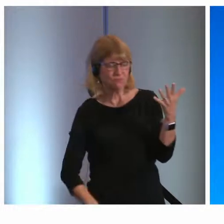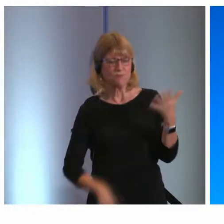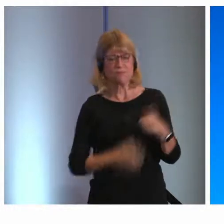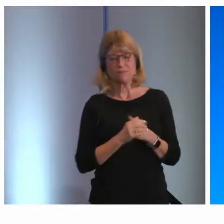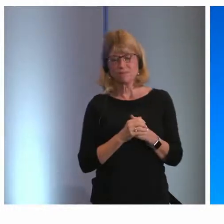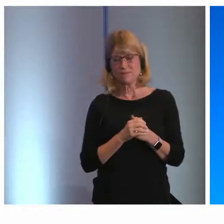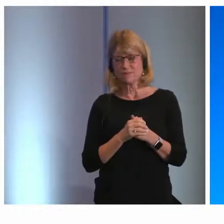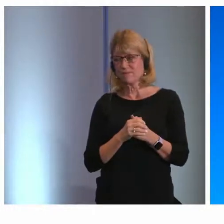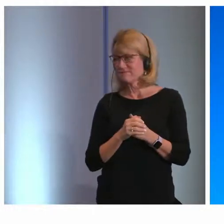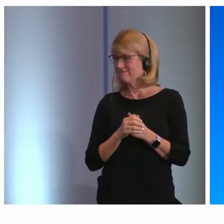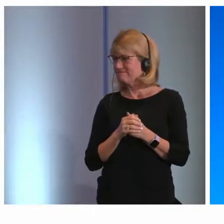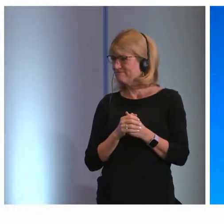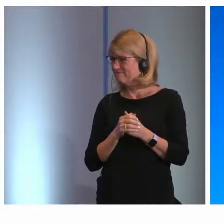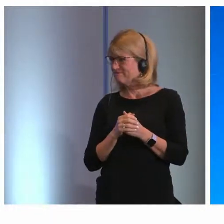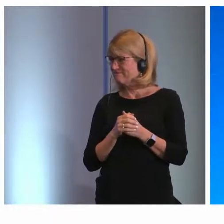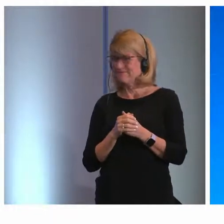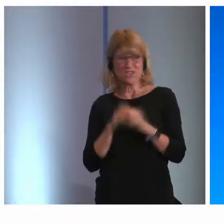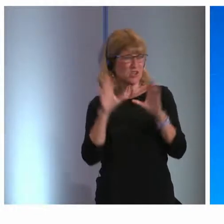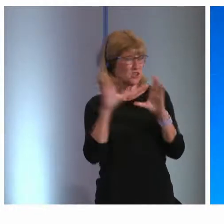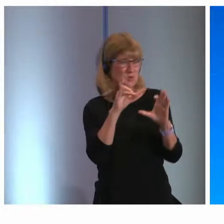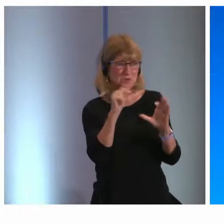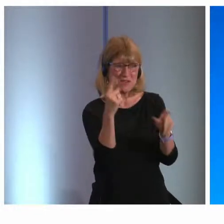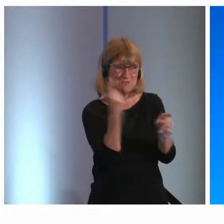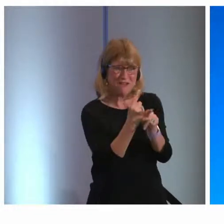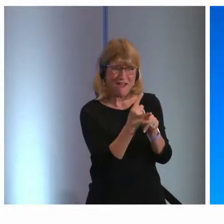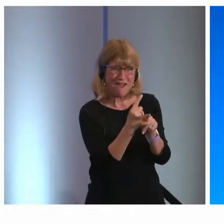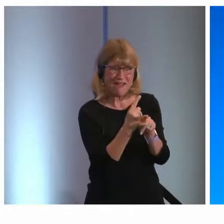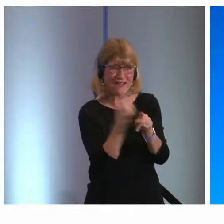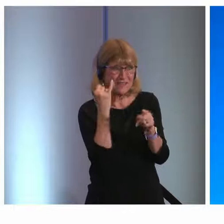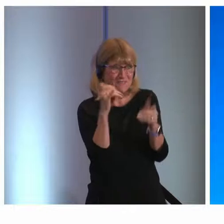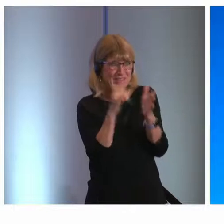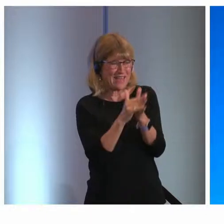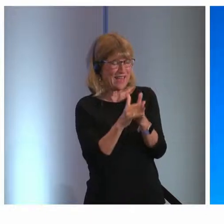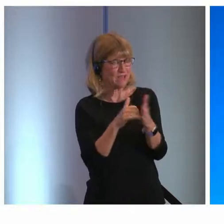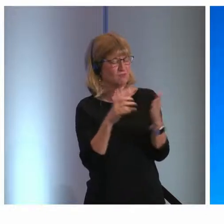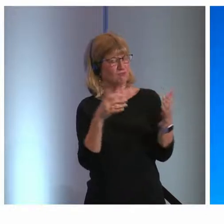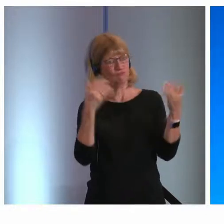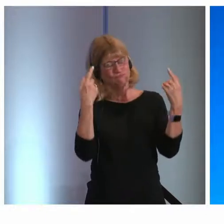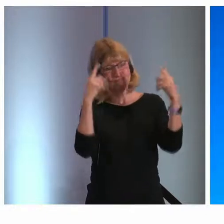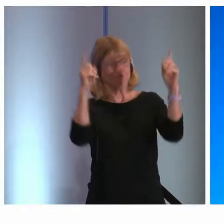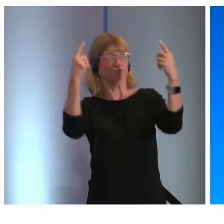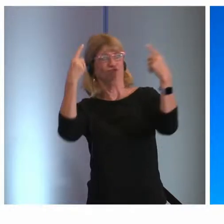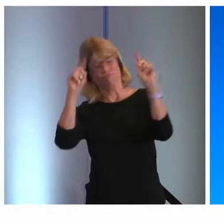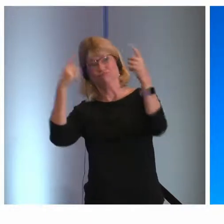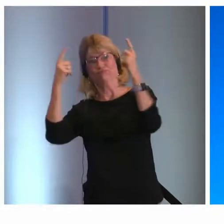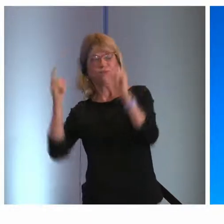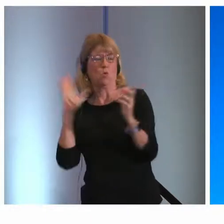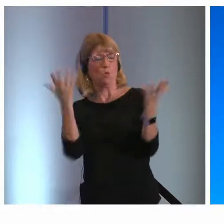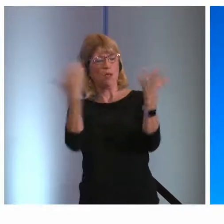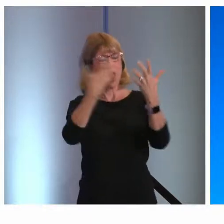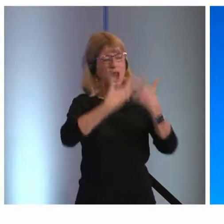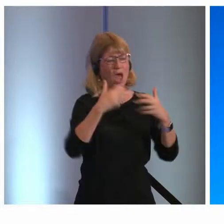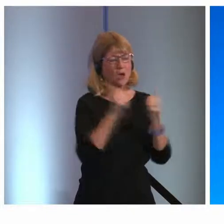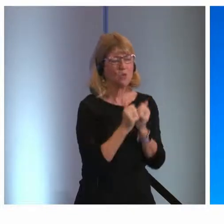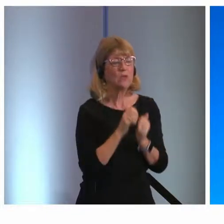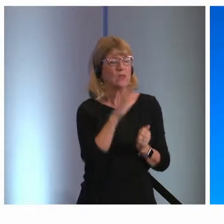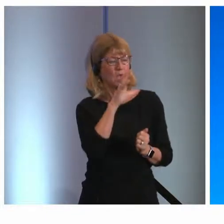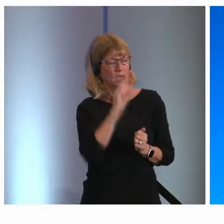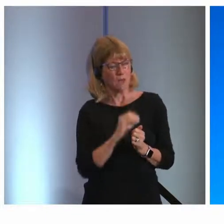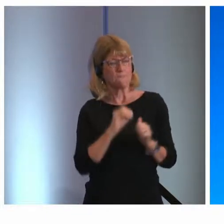operated disability organization, national federation of the blind, American council of the blind, Hearing Loss Association of America, association for the Deaf. Et cetera, so do it right, and